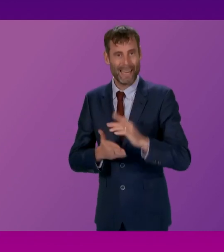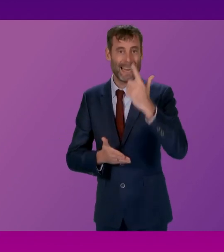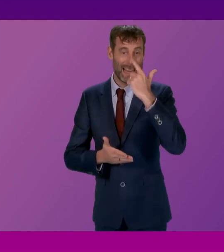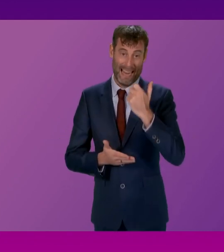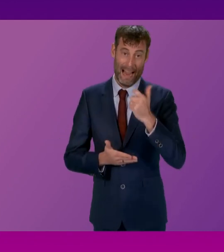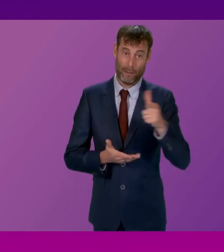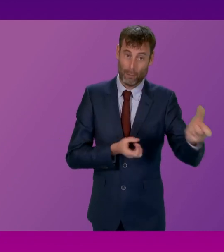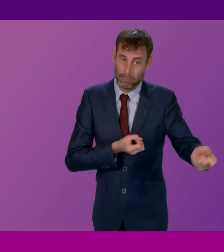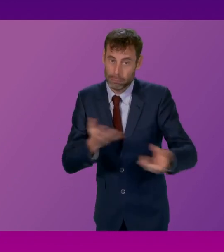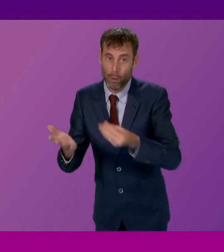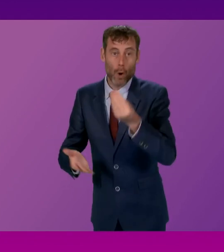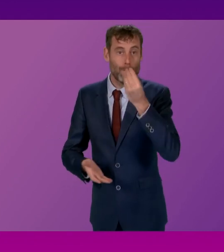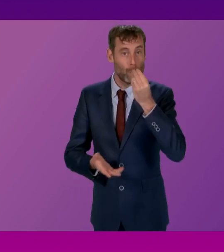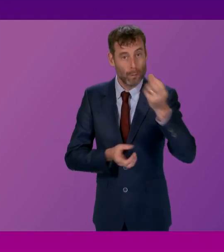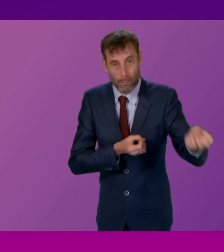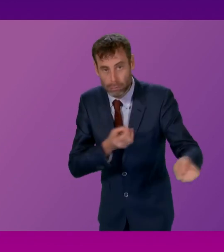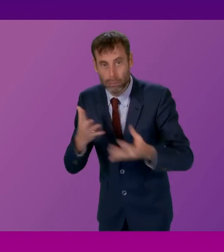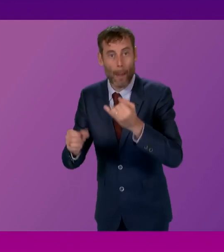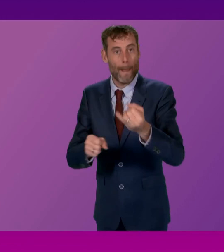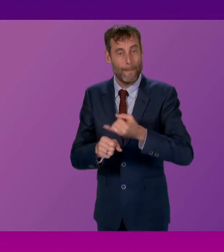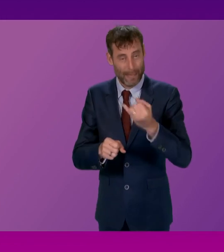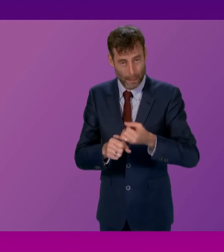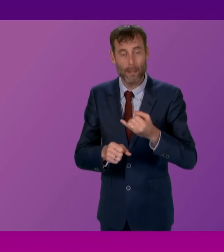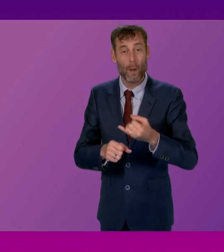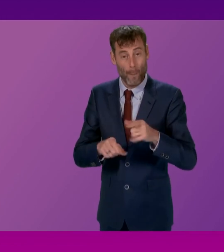into Gaza; and, of course, to stop the bombing and killing.